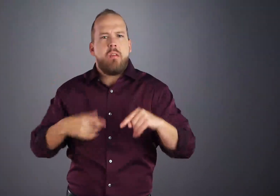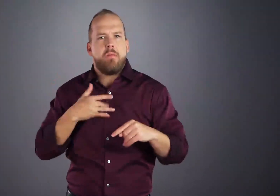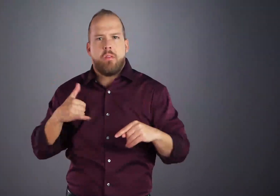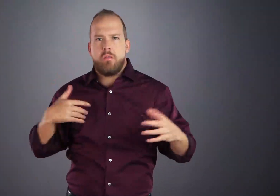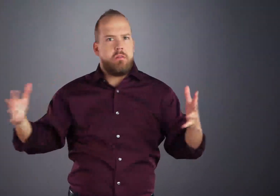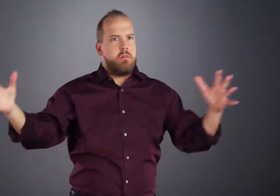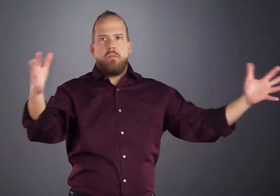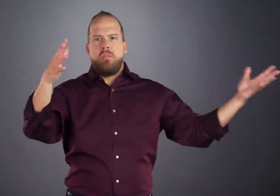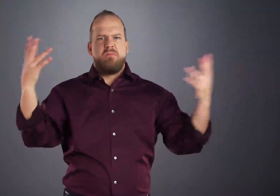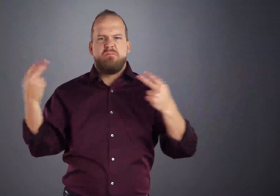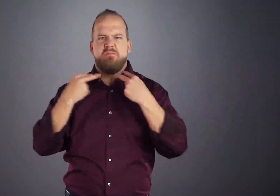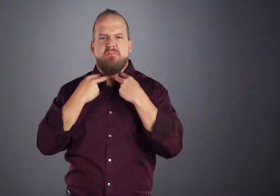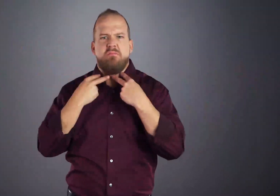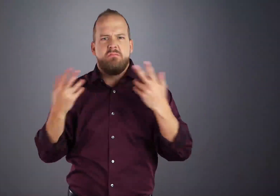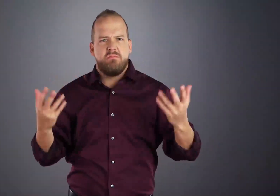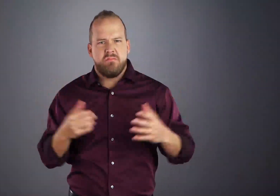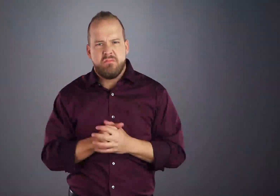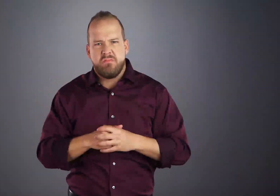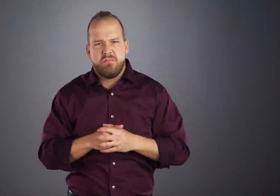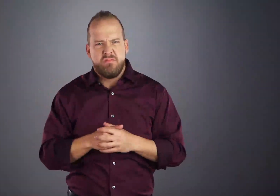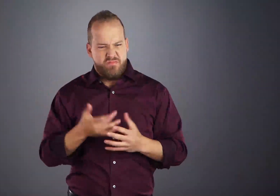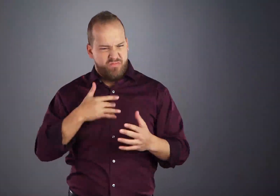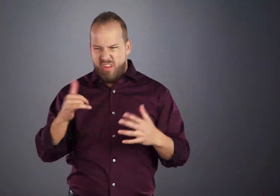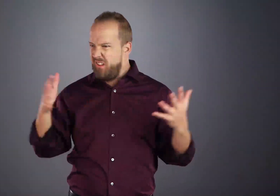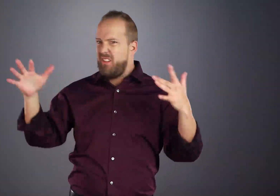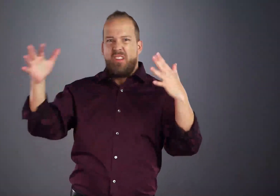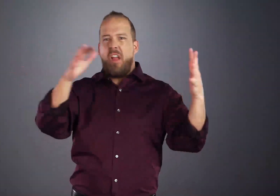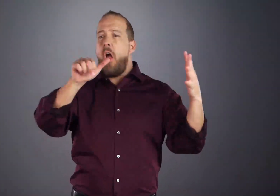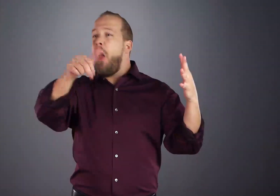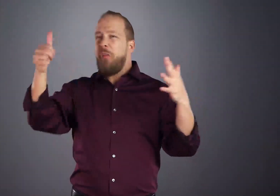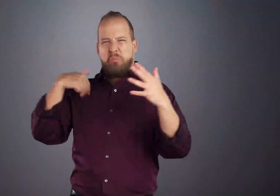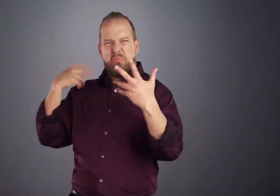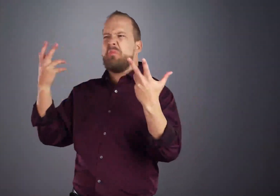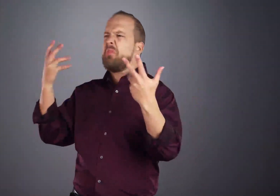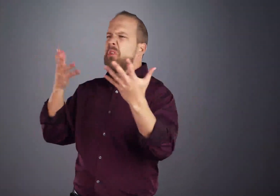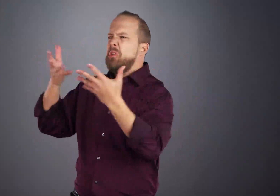Quicksand stretched around me in all directions.